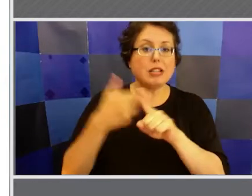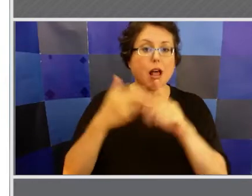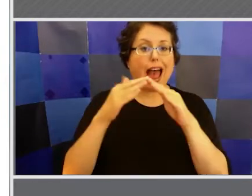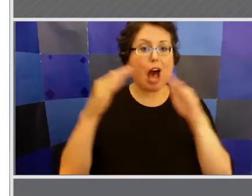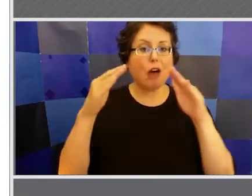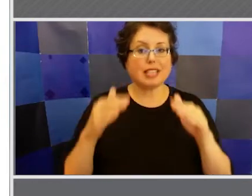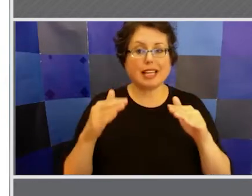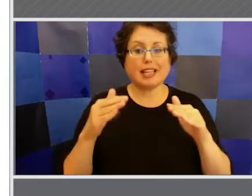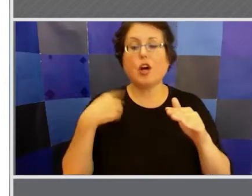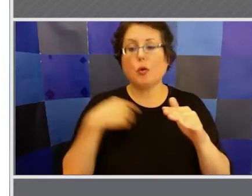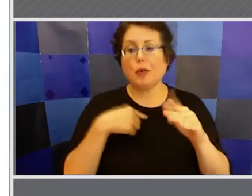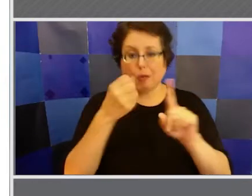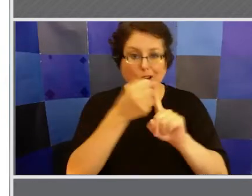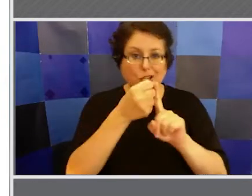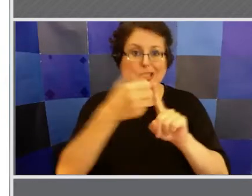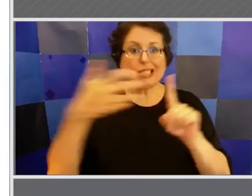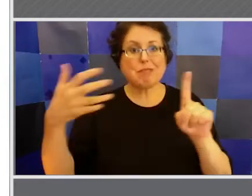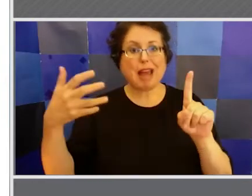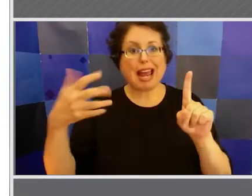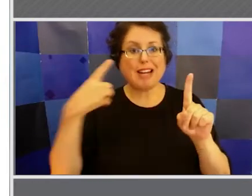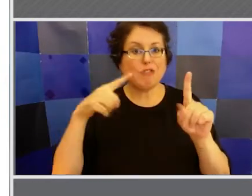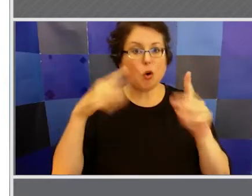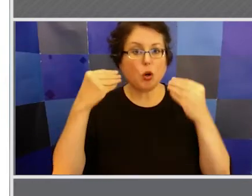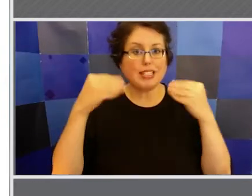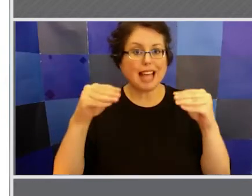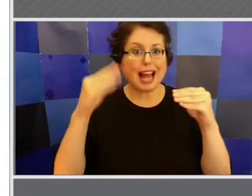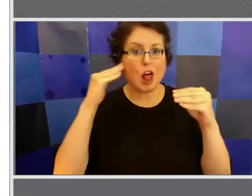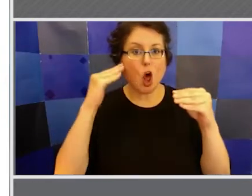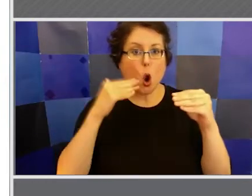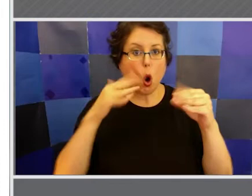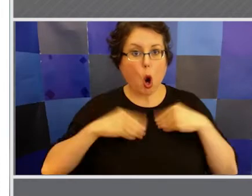Create rental housing, and then we're going to expand our for sale homeownership opportunities,